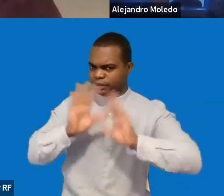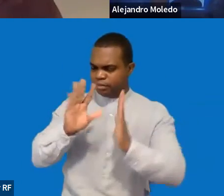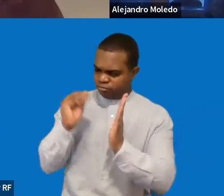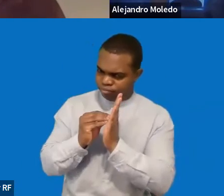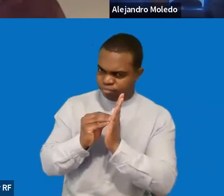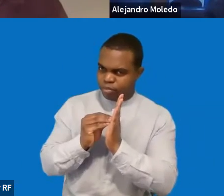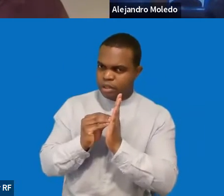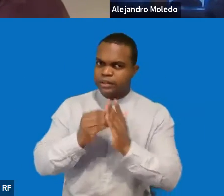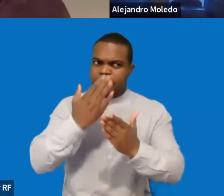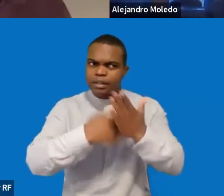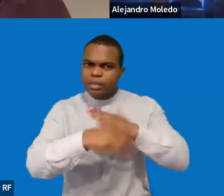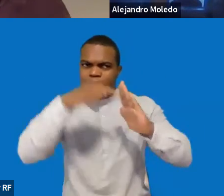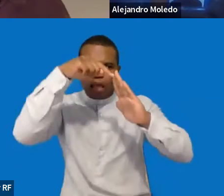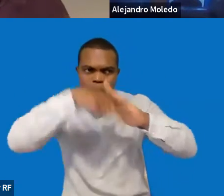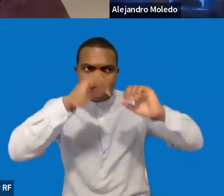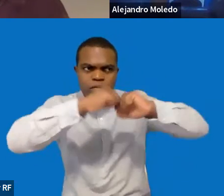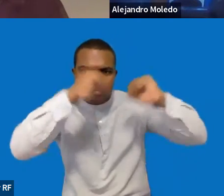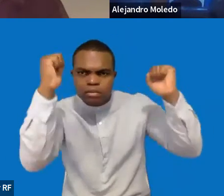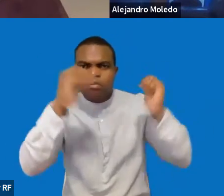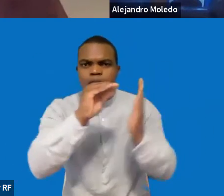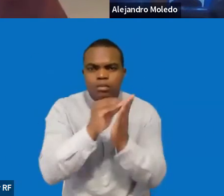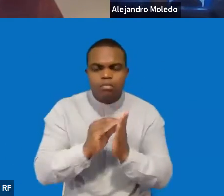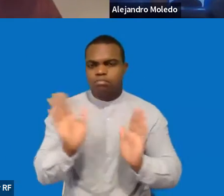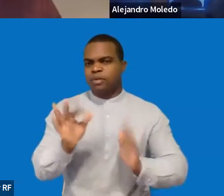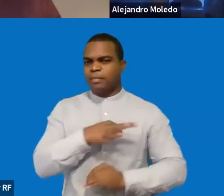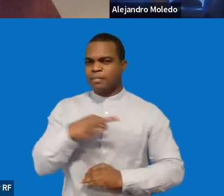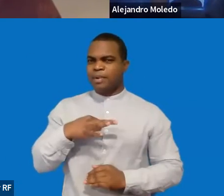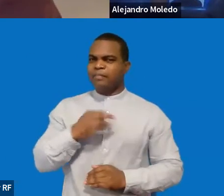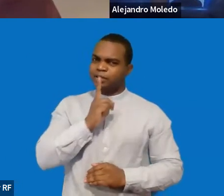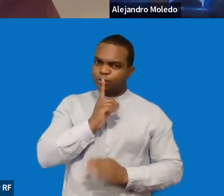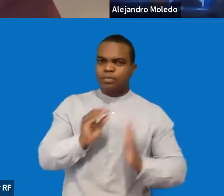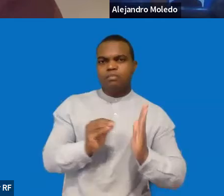will be the ones deciding the disability assessment